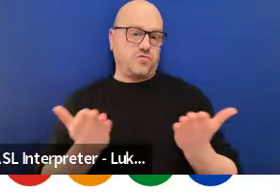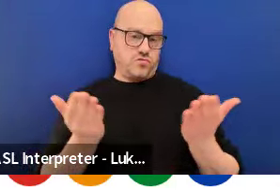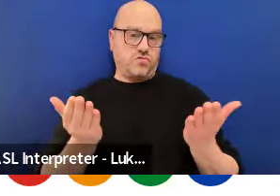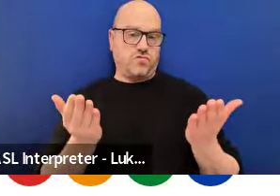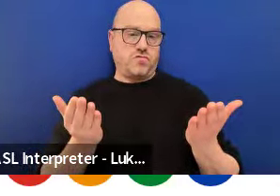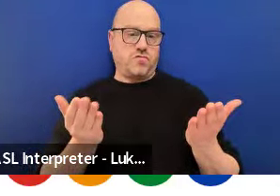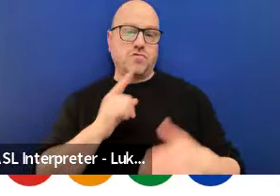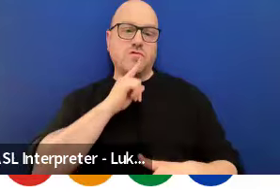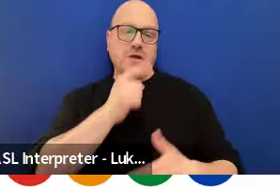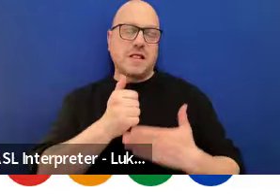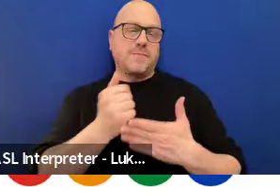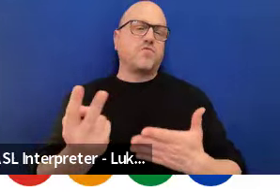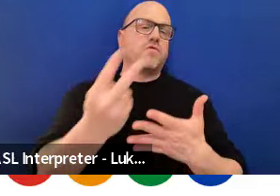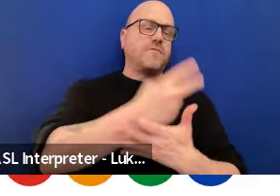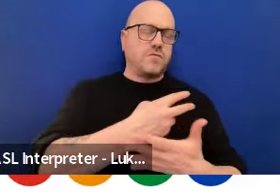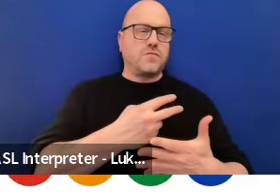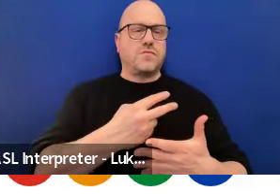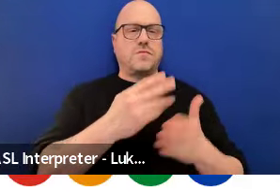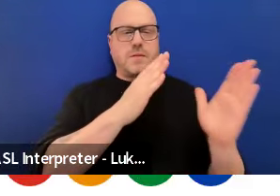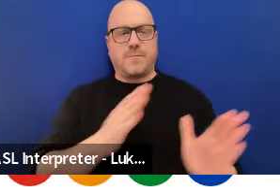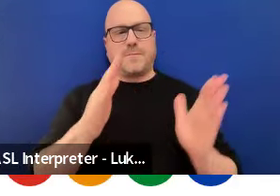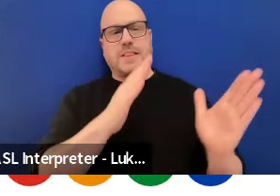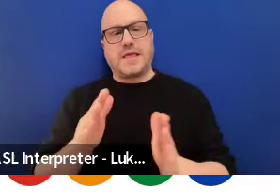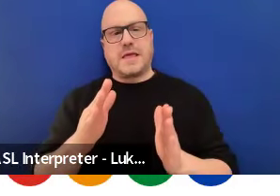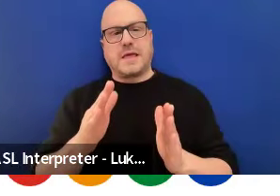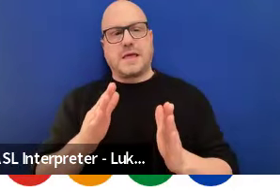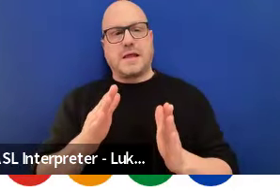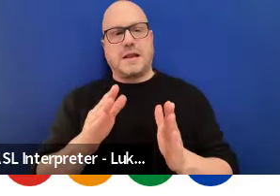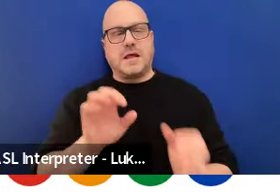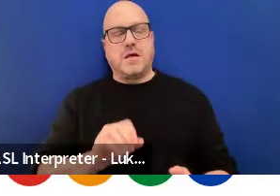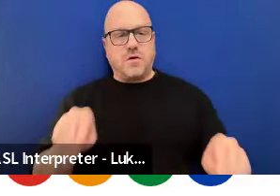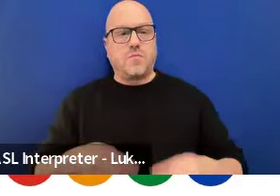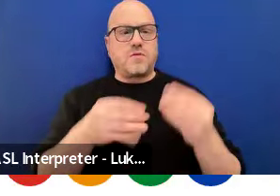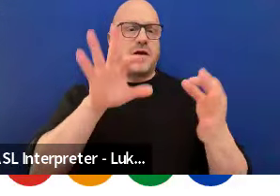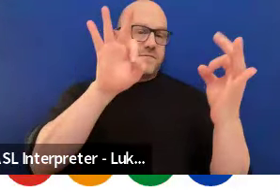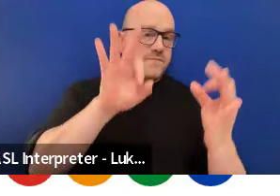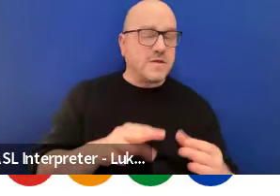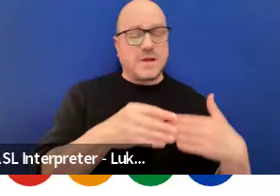WE REALLY SEE A BIG ROLE FOR RTAG HERE IN HELPING US REVIEW THE PLAN AND PROVIDE FEEDBACK AND